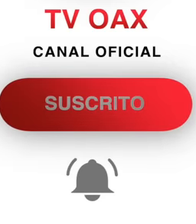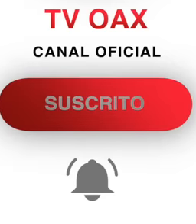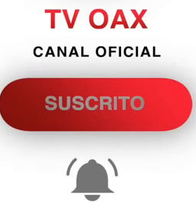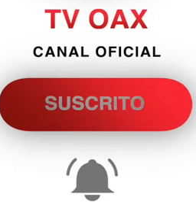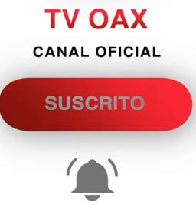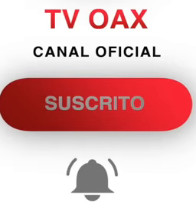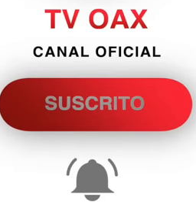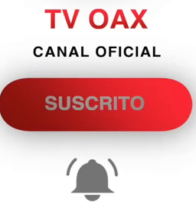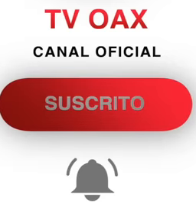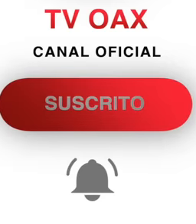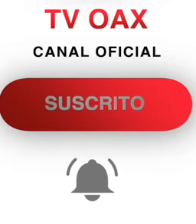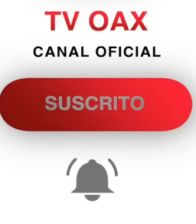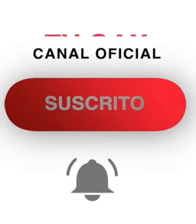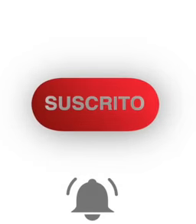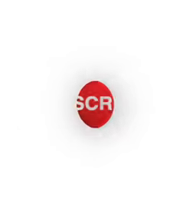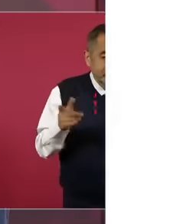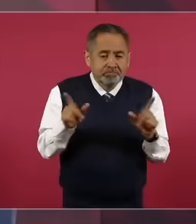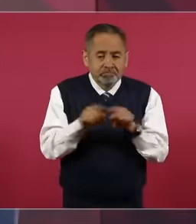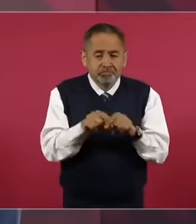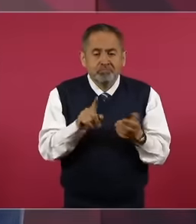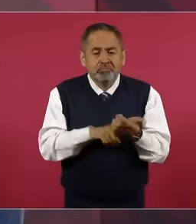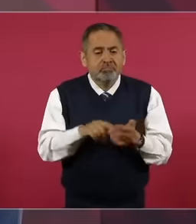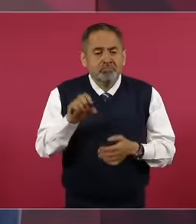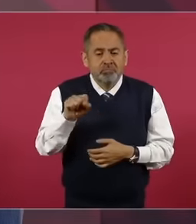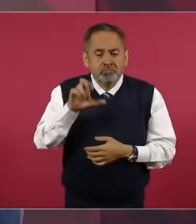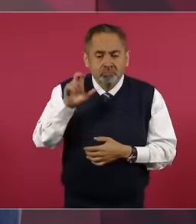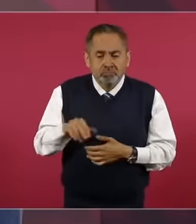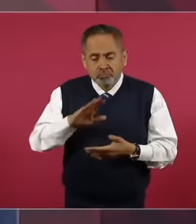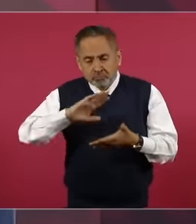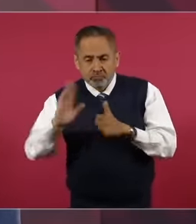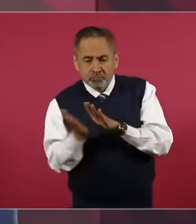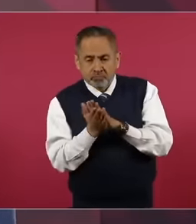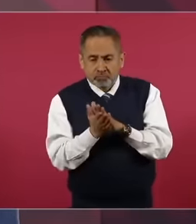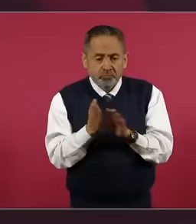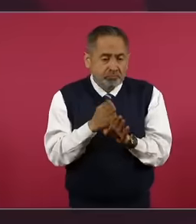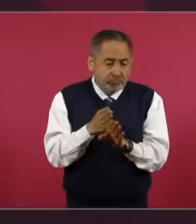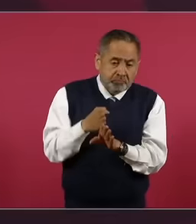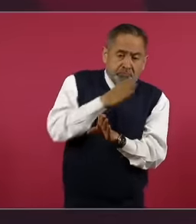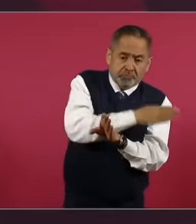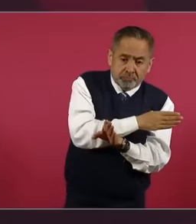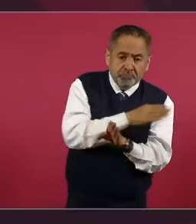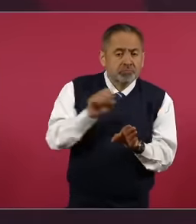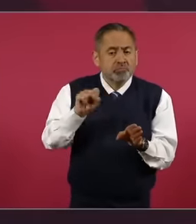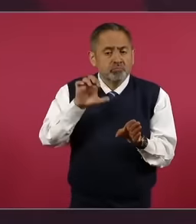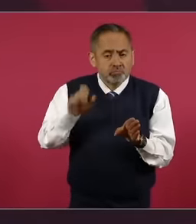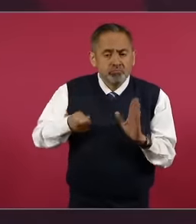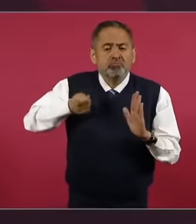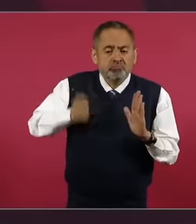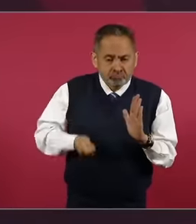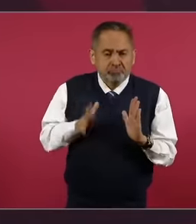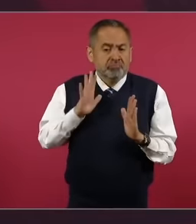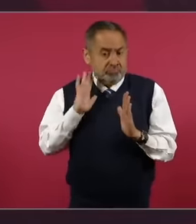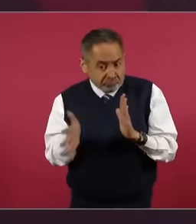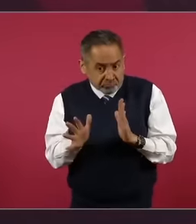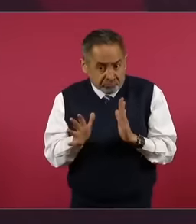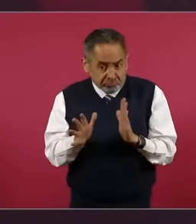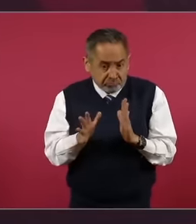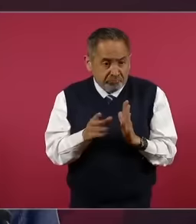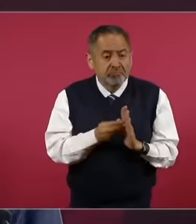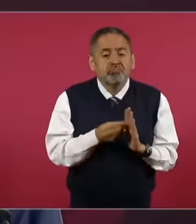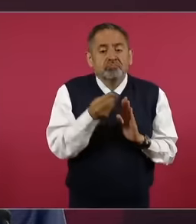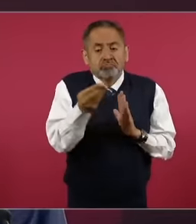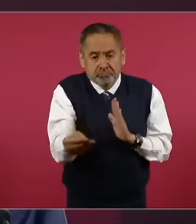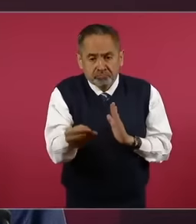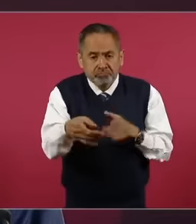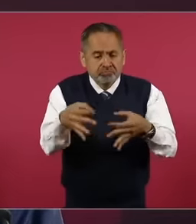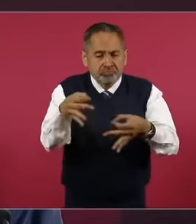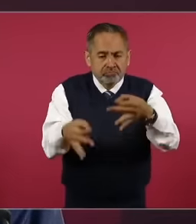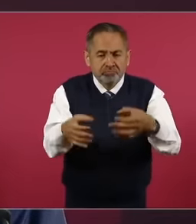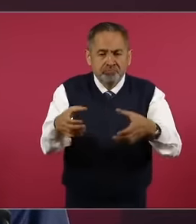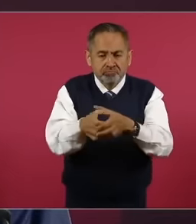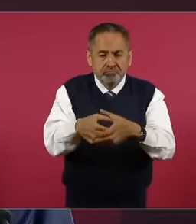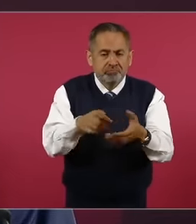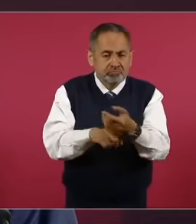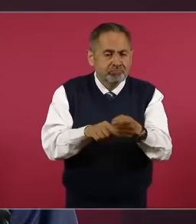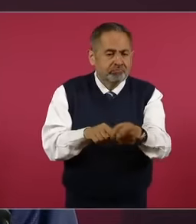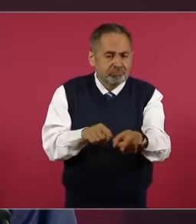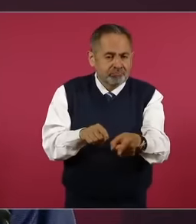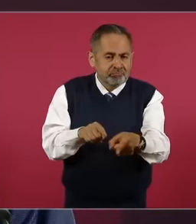the court has to do because the file has already gone through the court and it has already passed through the